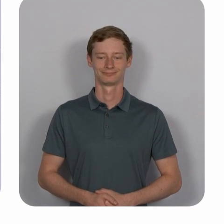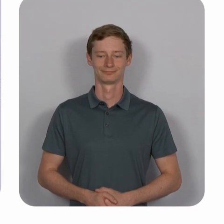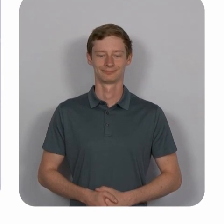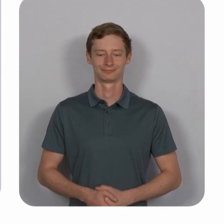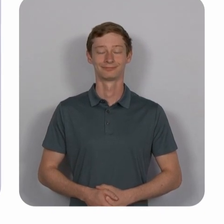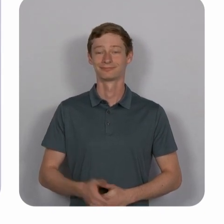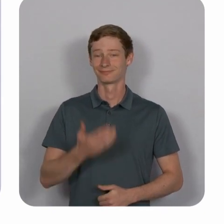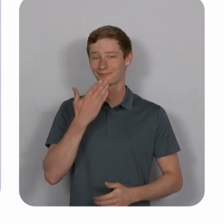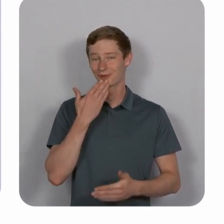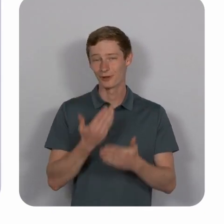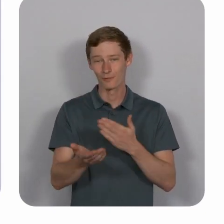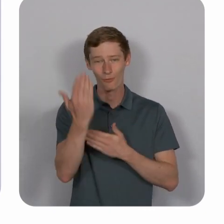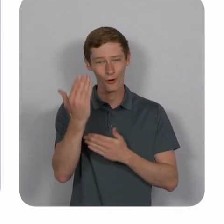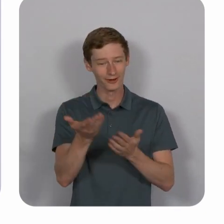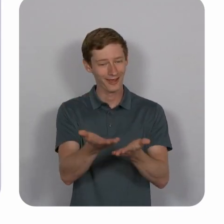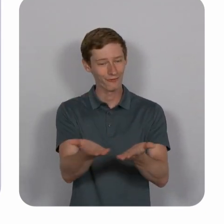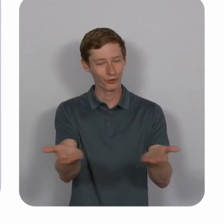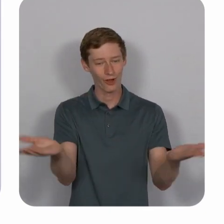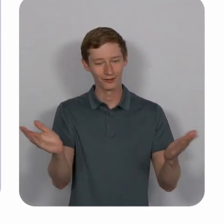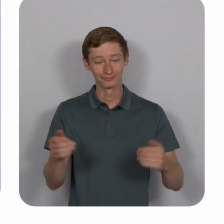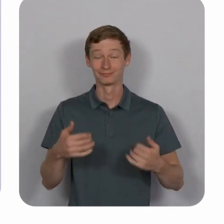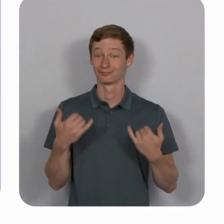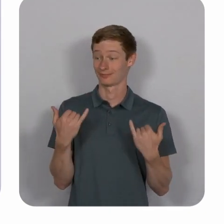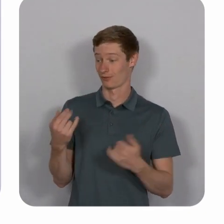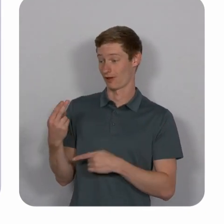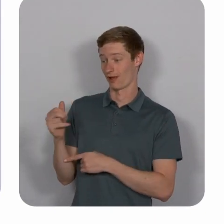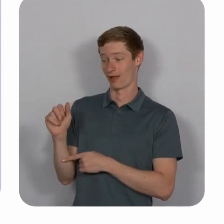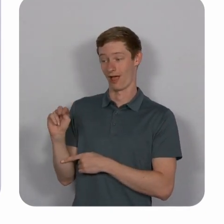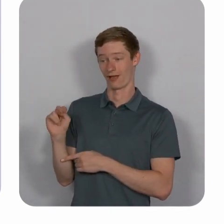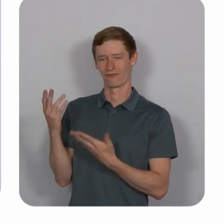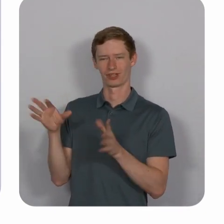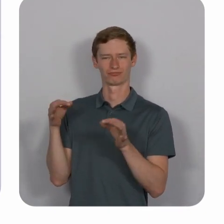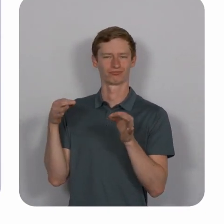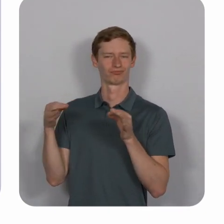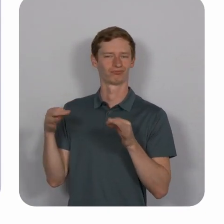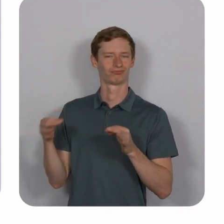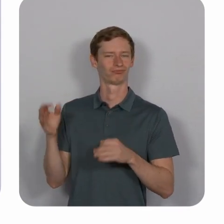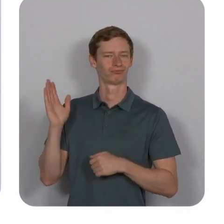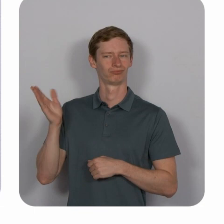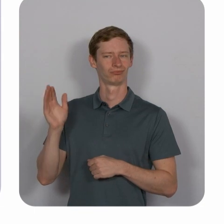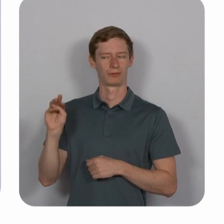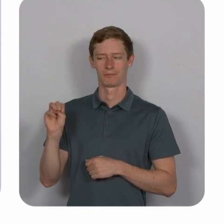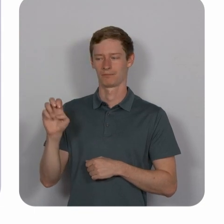Good morning, everyone. Now that Han talked about our Meta AI assistant,